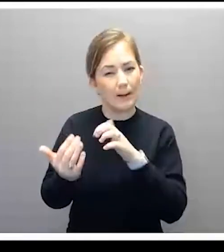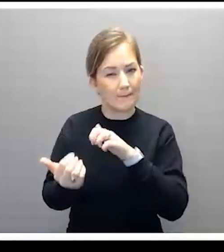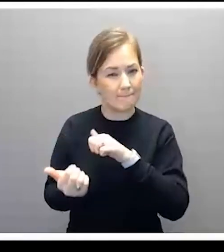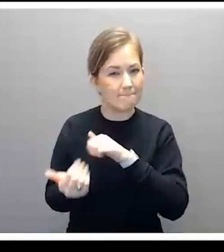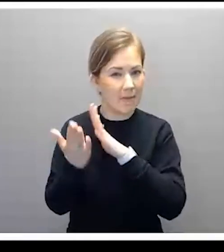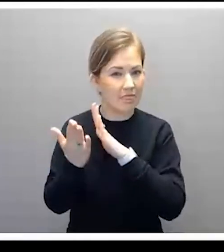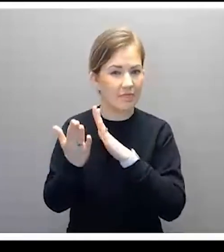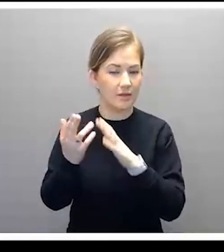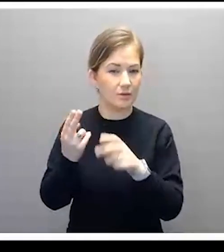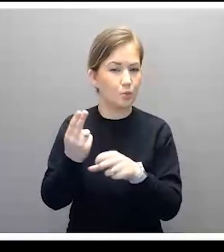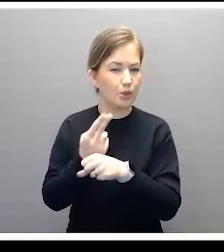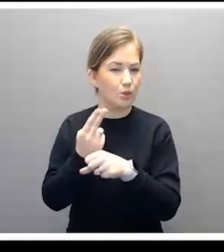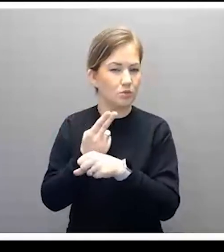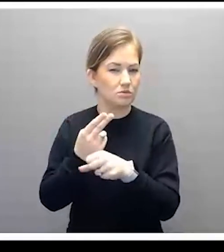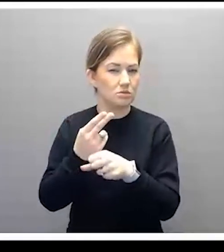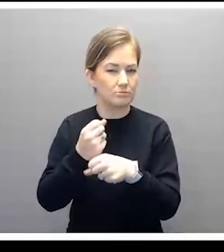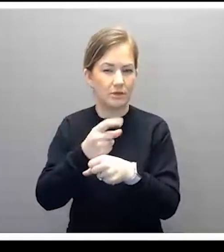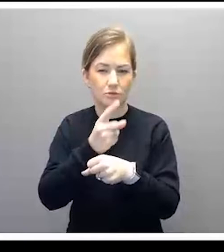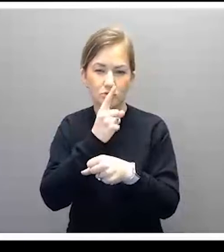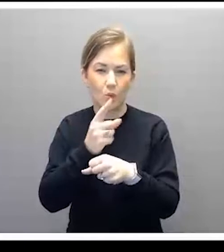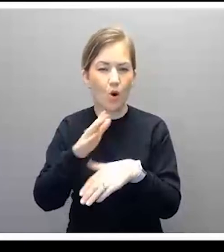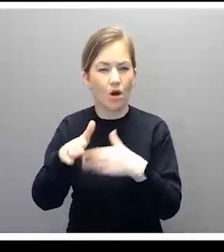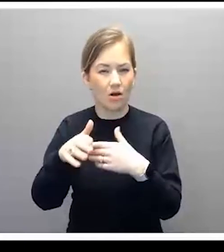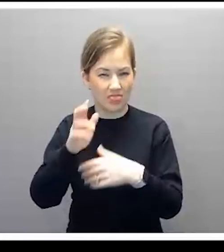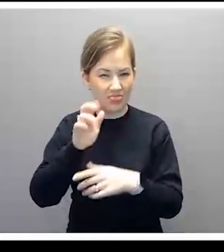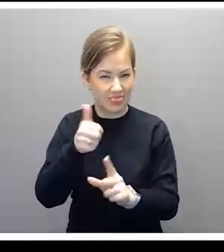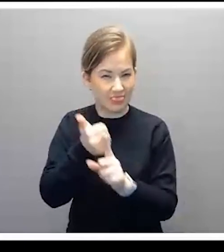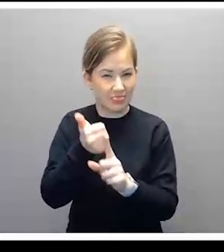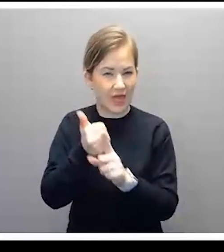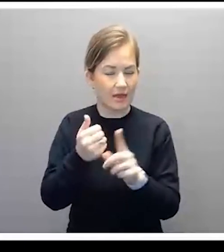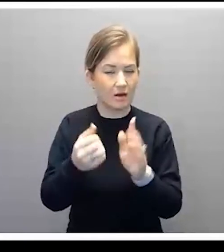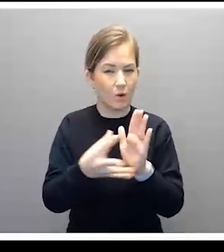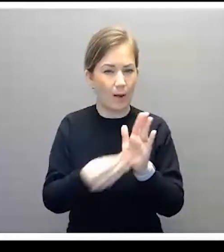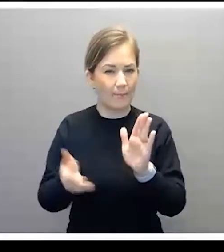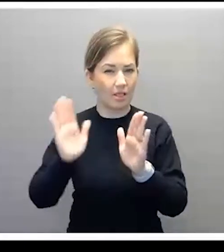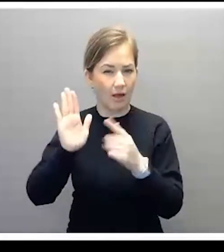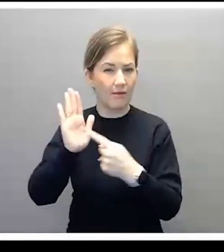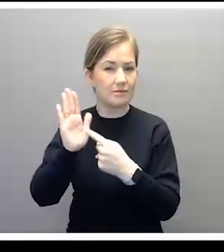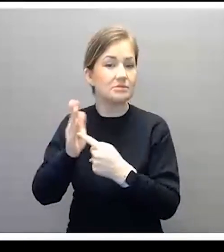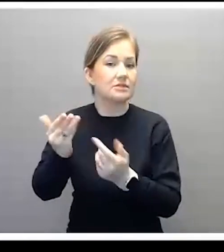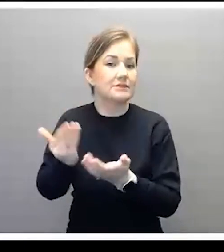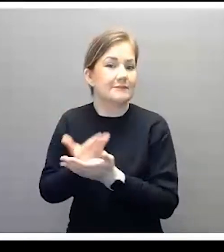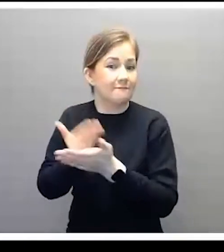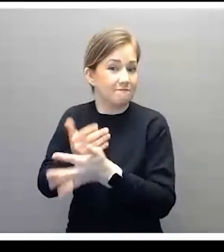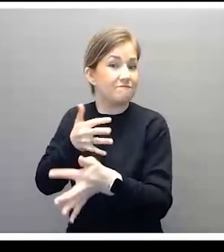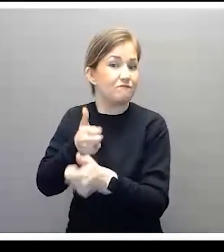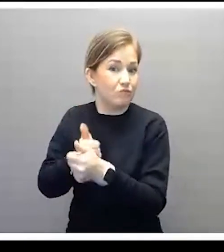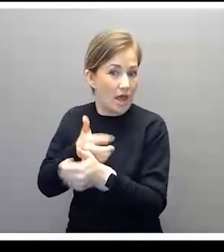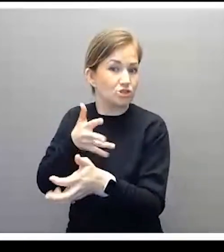What's the method to keep the data on the replica fresh. Yeah. And this is that,